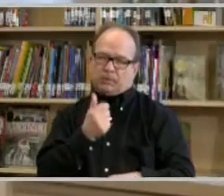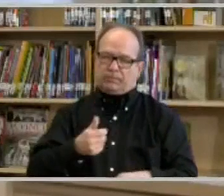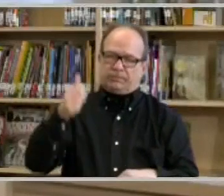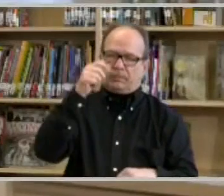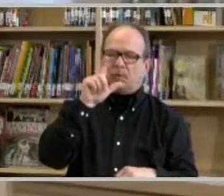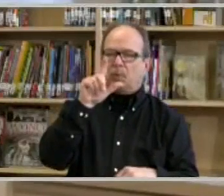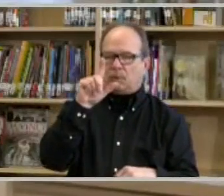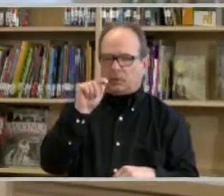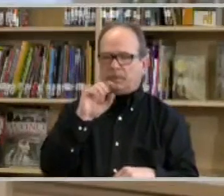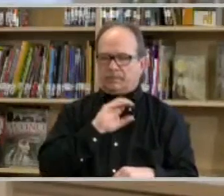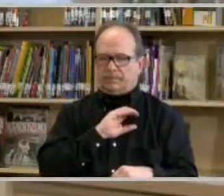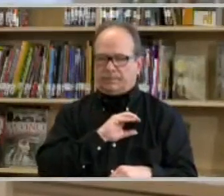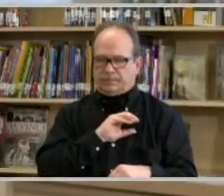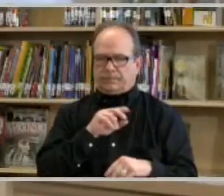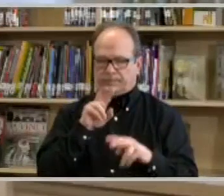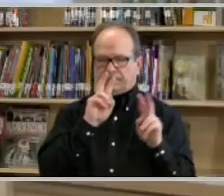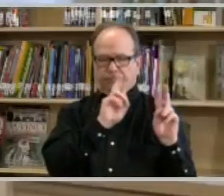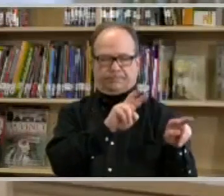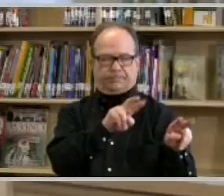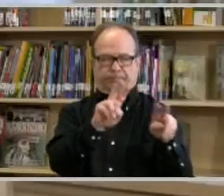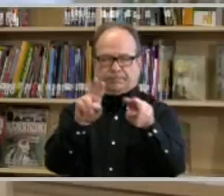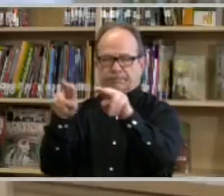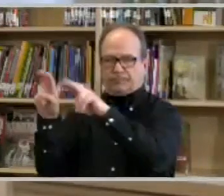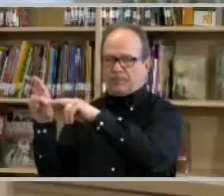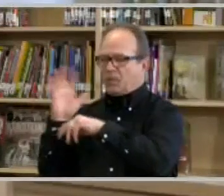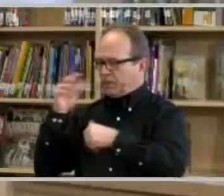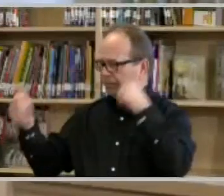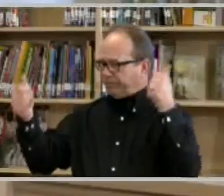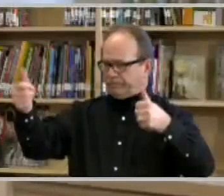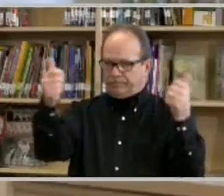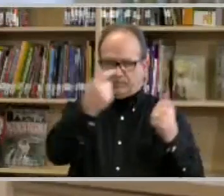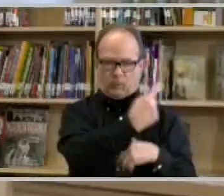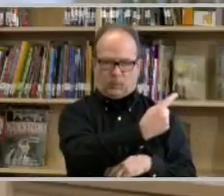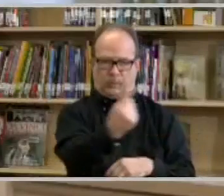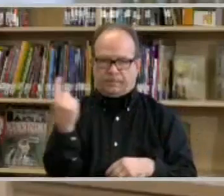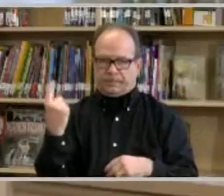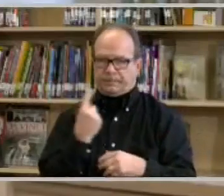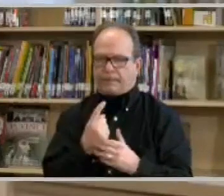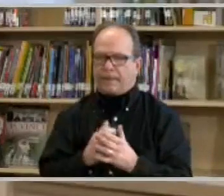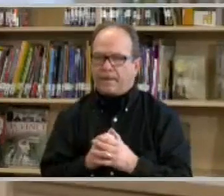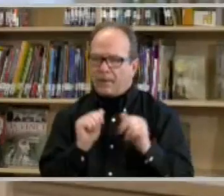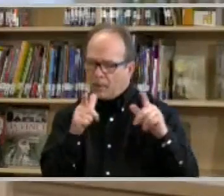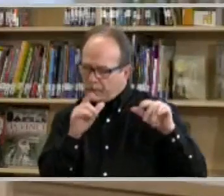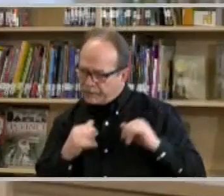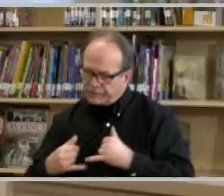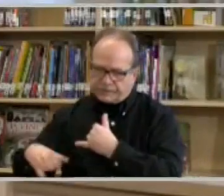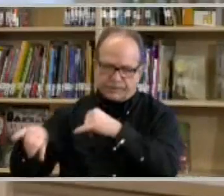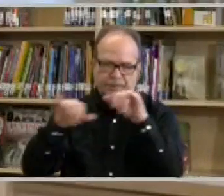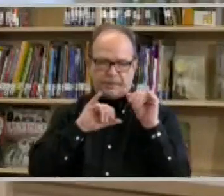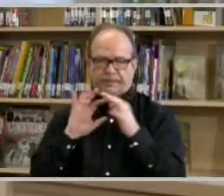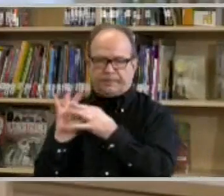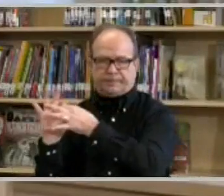LIEUTENANTS TO MANAGE THOSE PSAs AND THE OFFICERS.